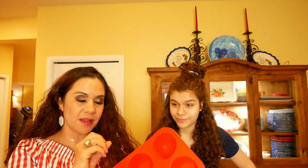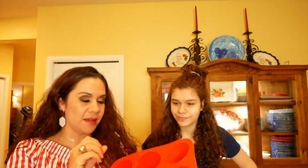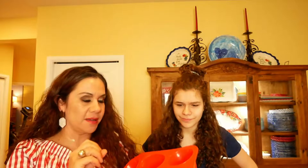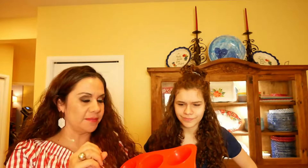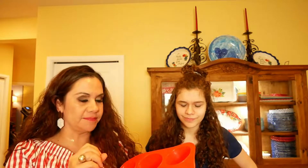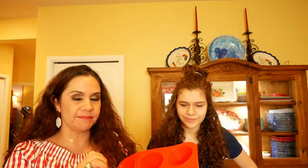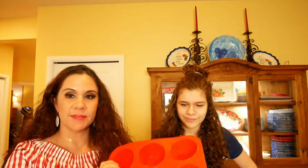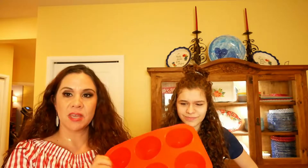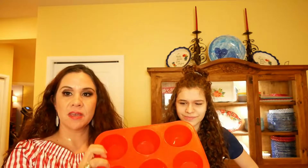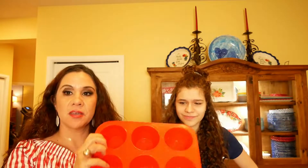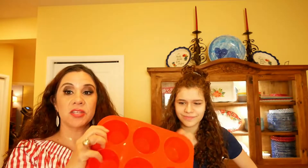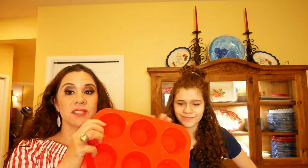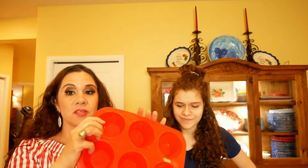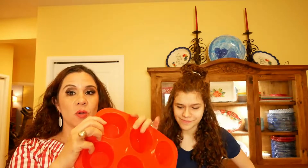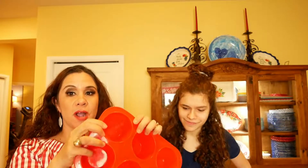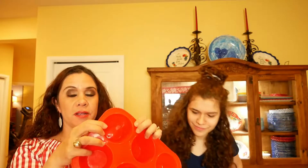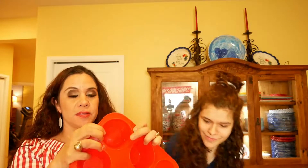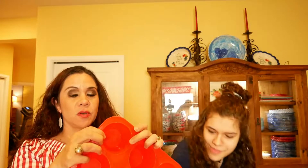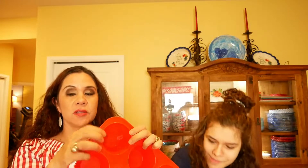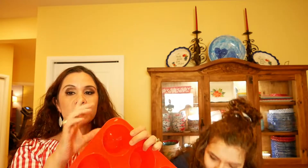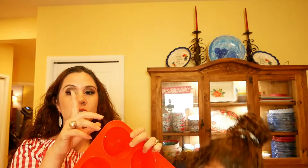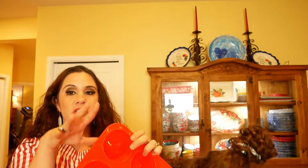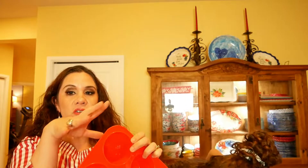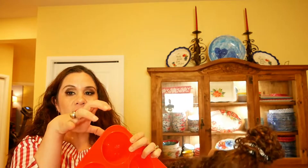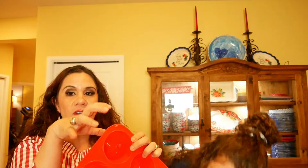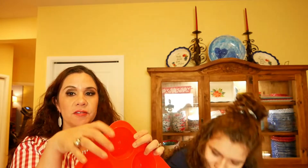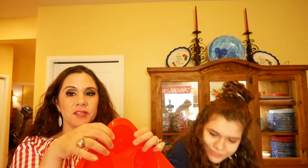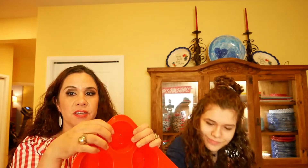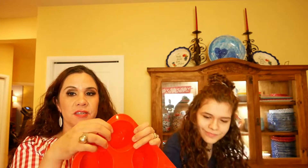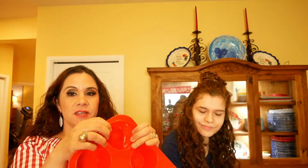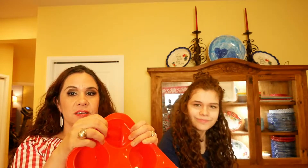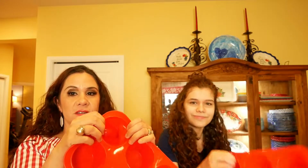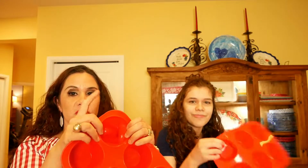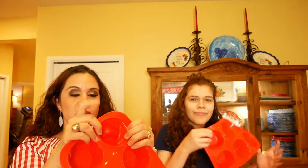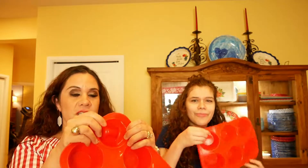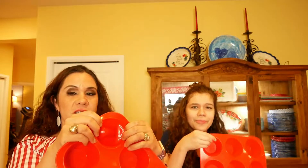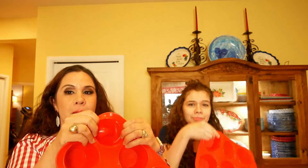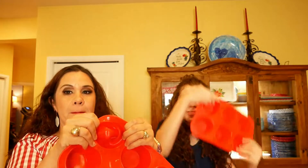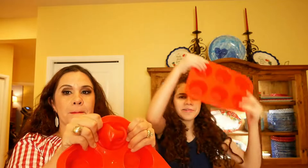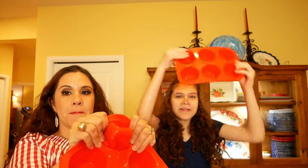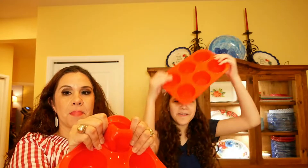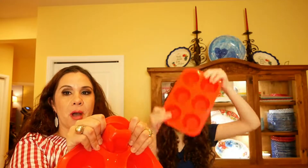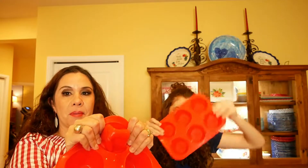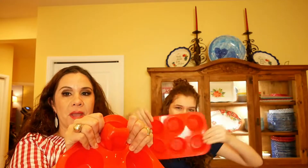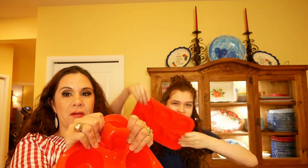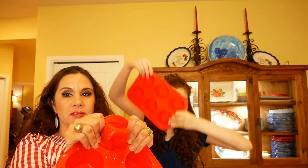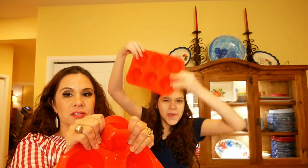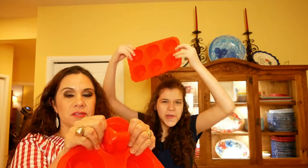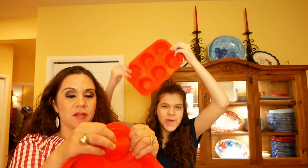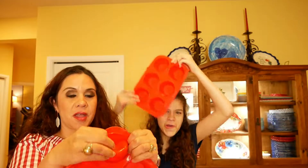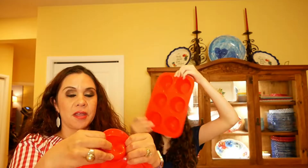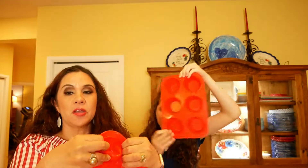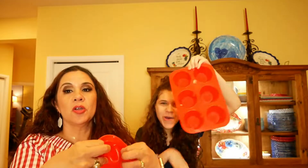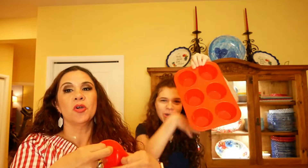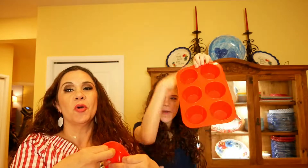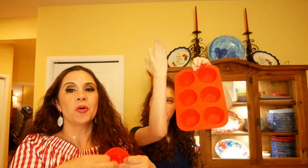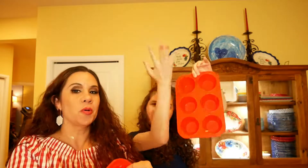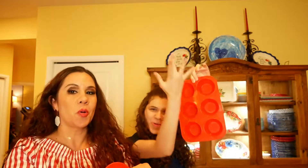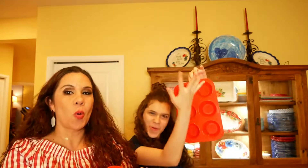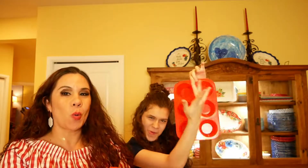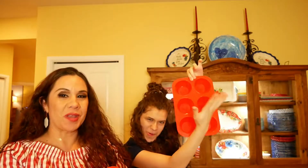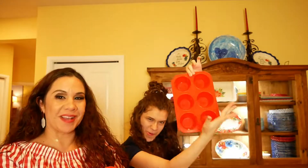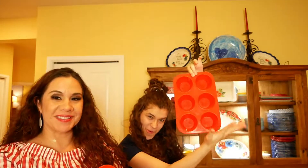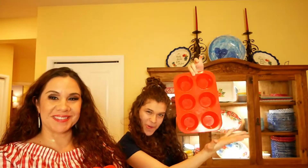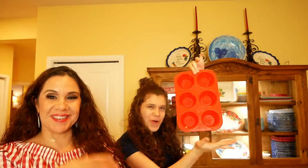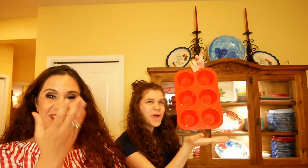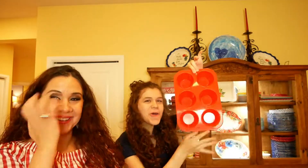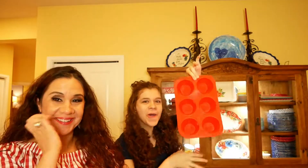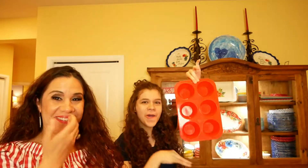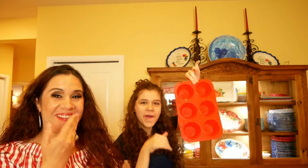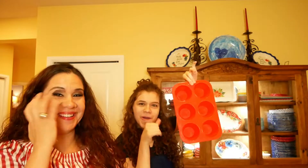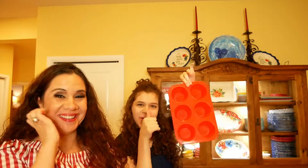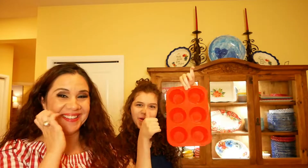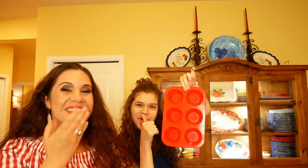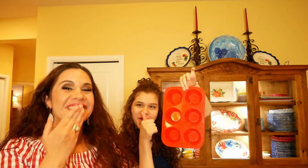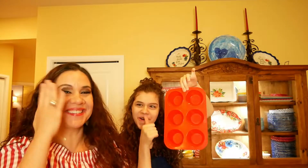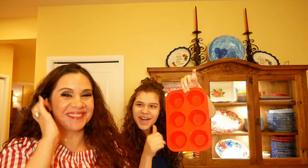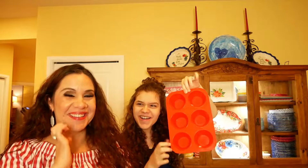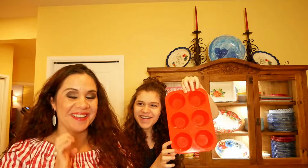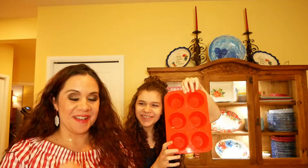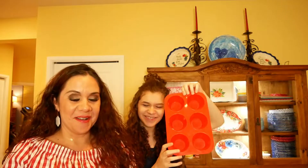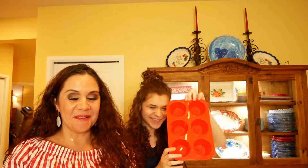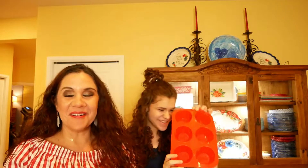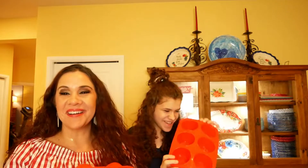um this is why because one once they're frozen you're gonna need to pop them out okay yes or